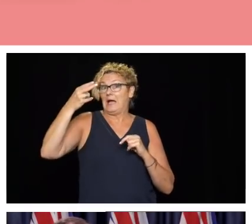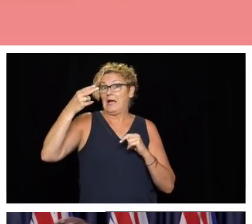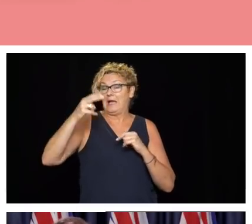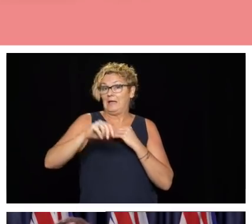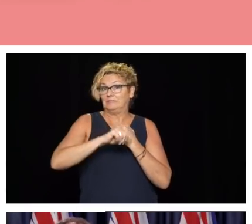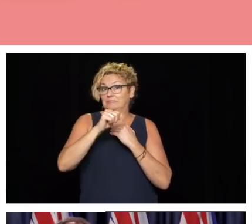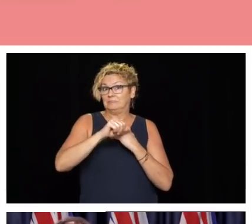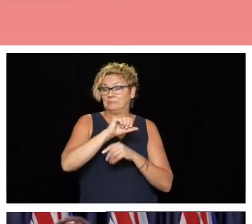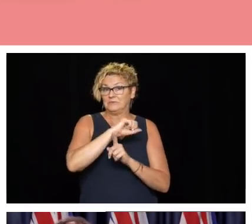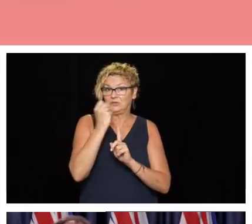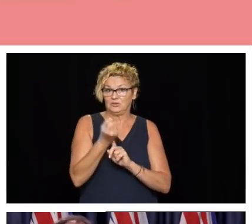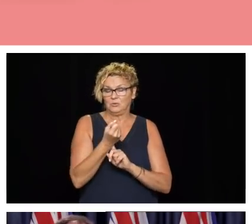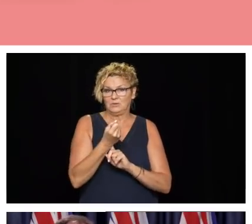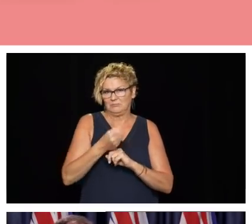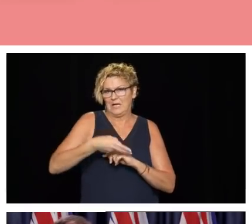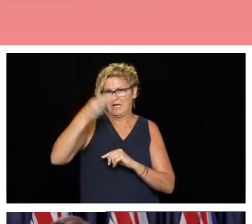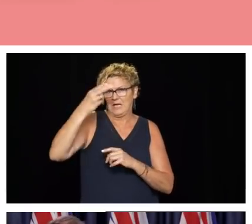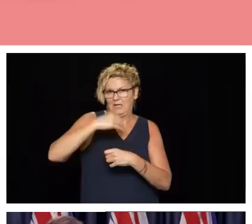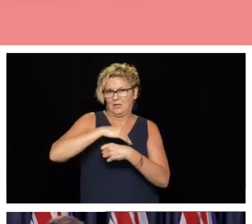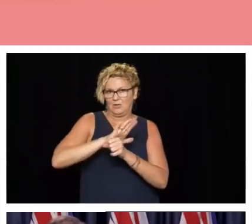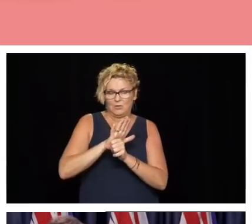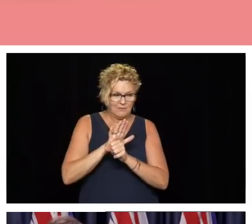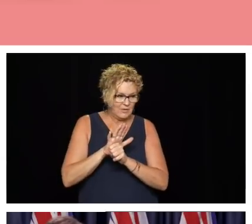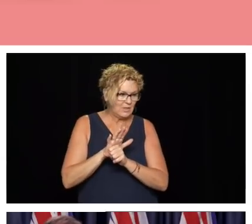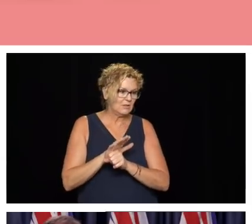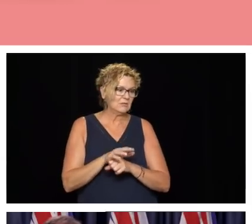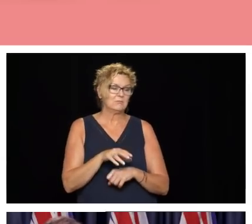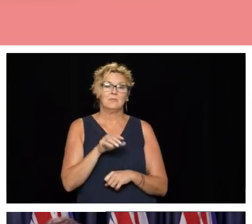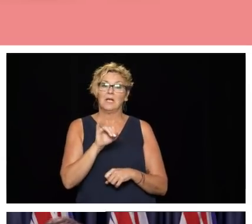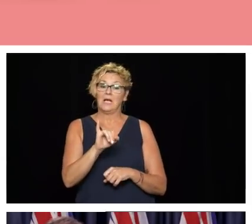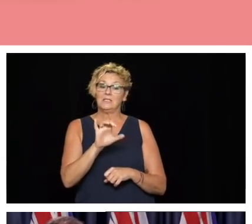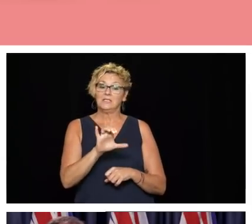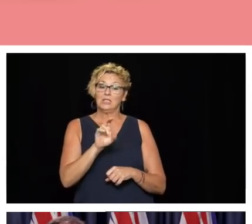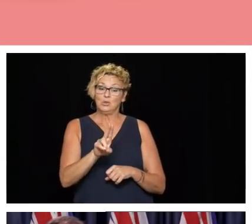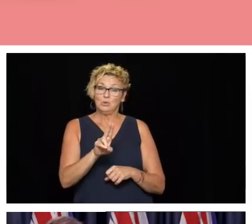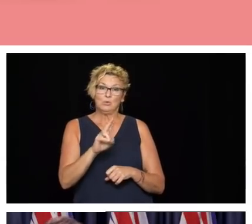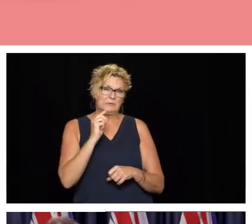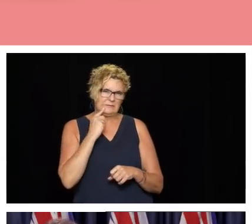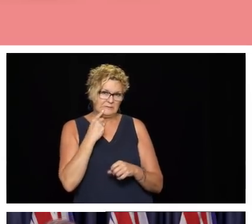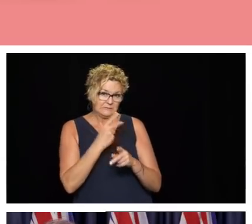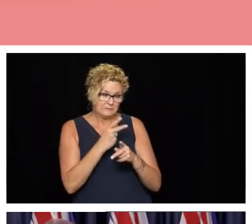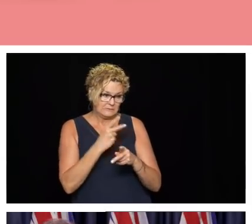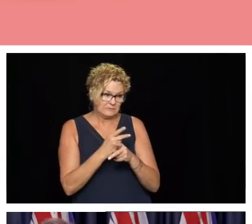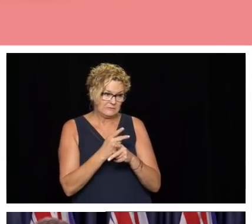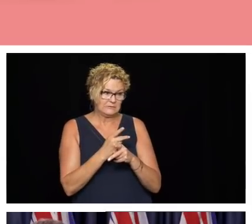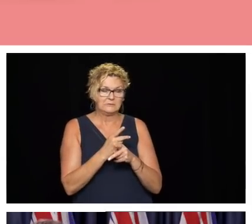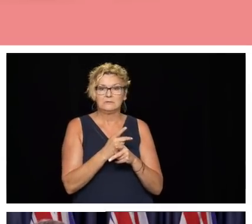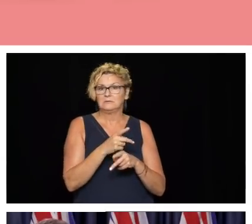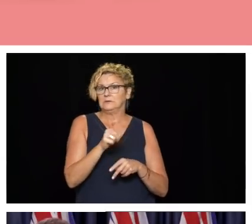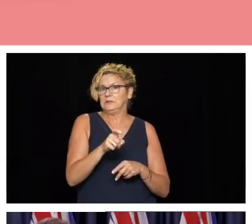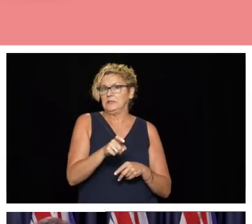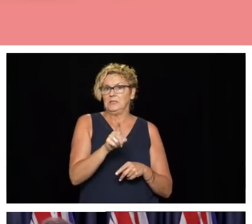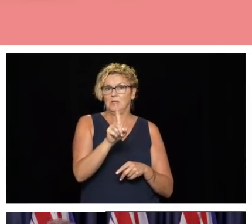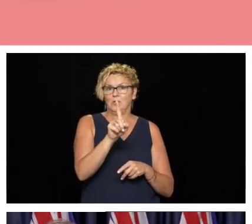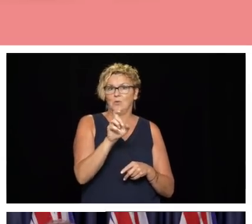We have a scenario to deal with high COVID-19 cases ICU 108 and acute-care 201 occupancy just to